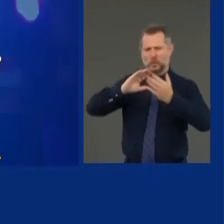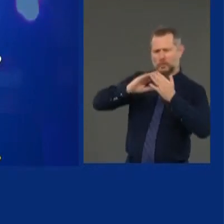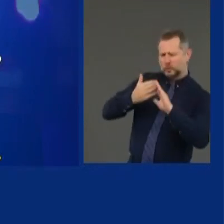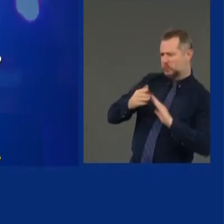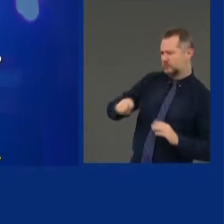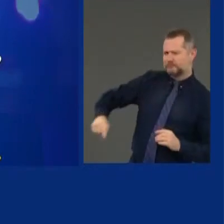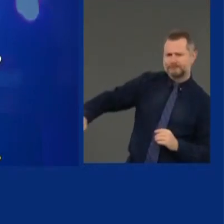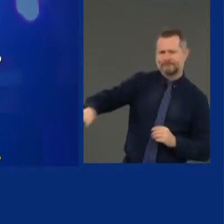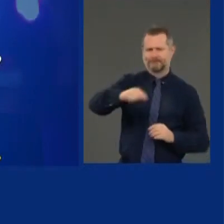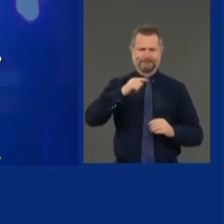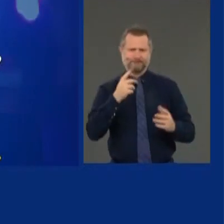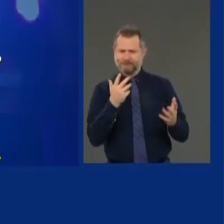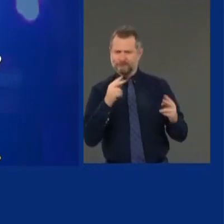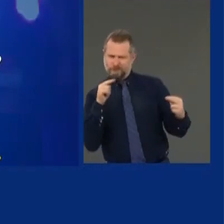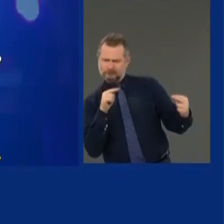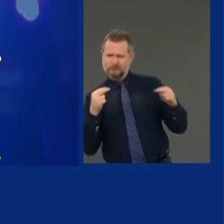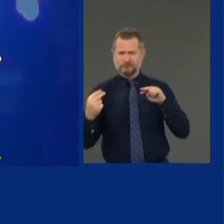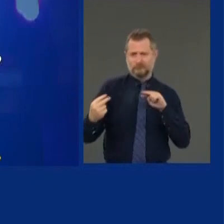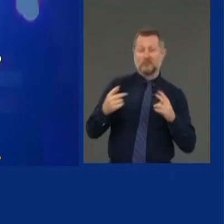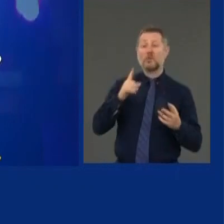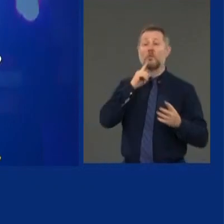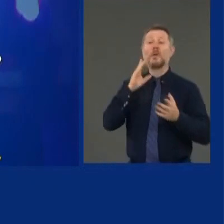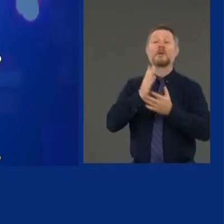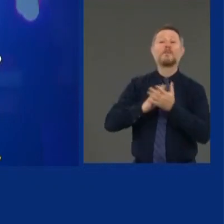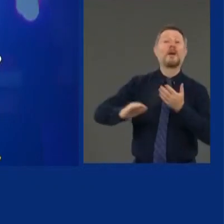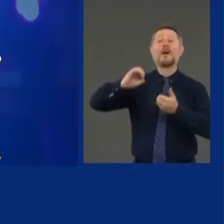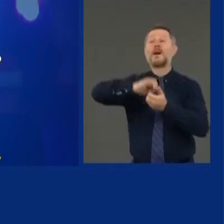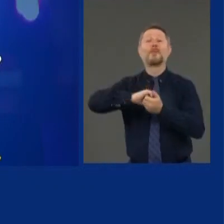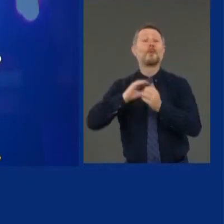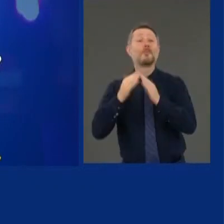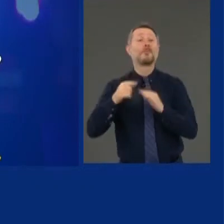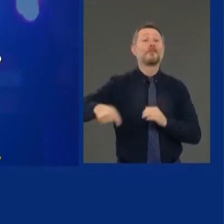COMMUNITY.